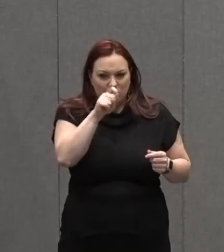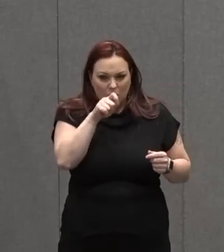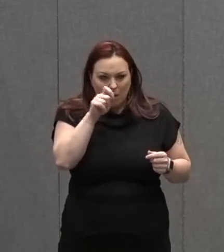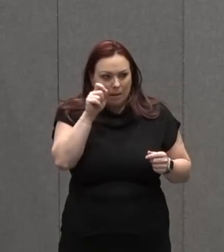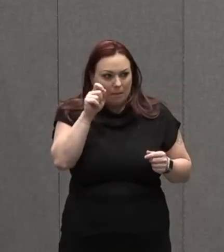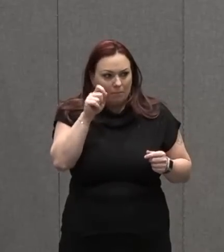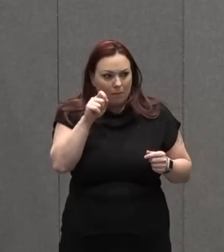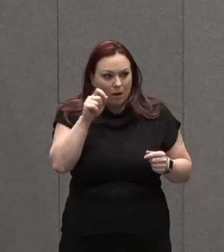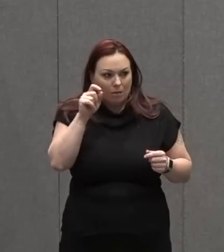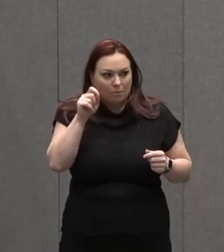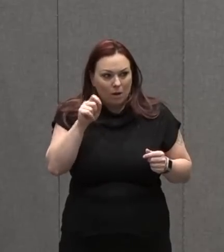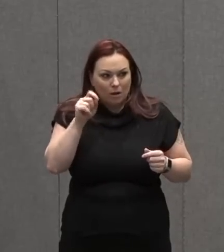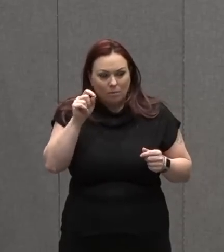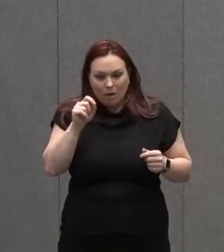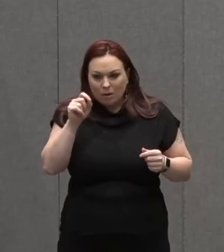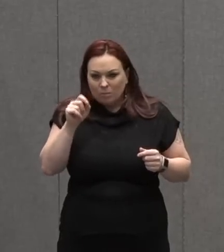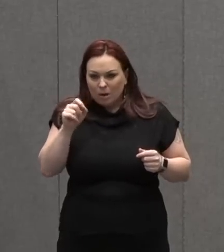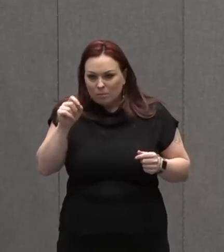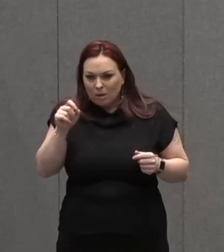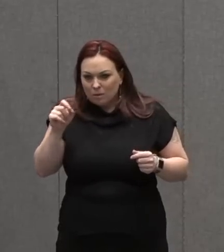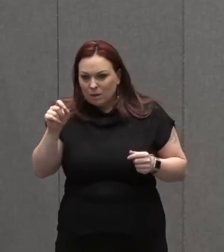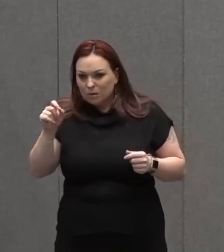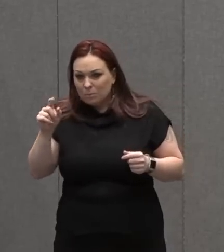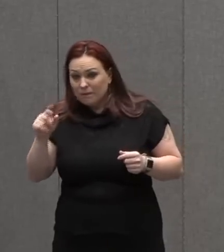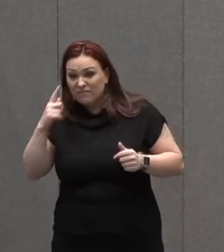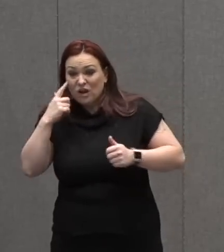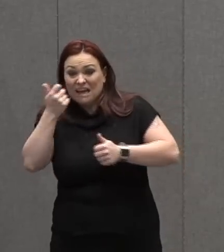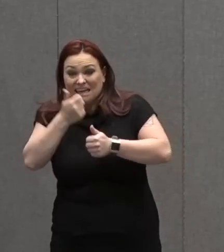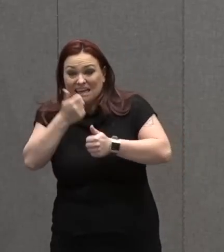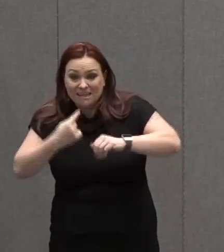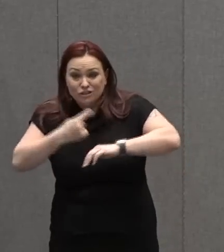for every single day in May. How many days are in May?